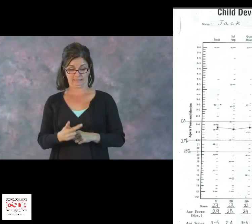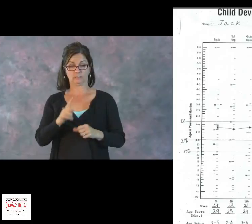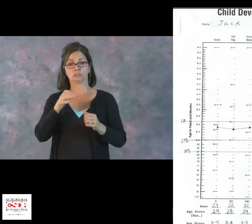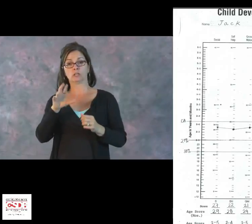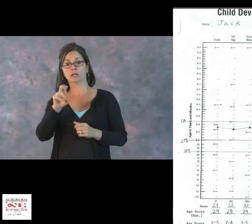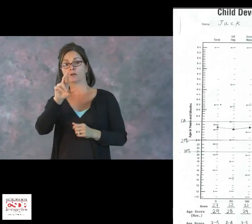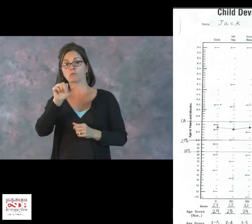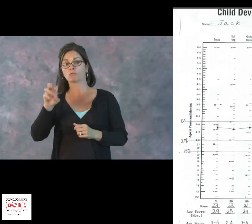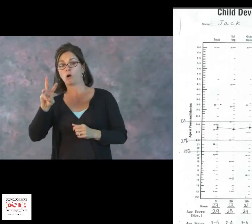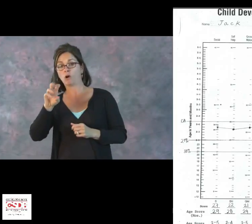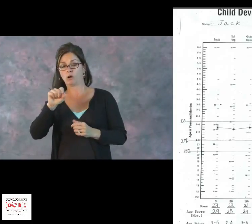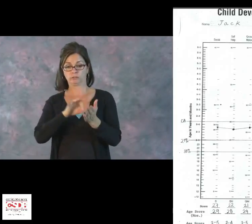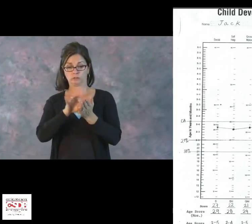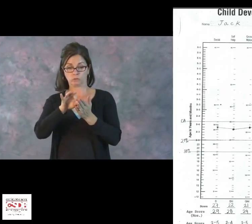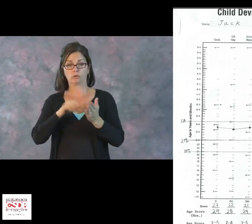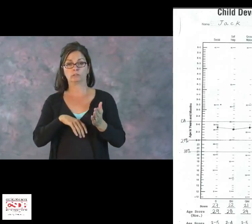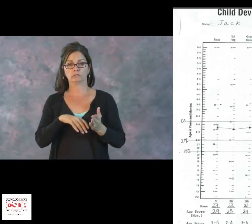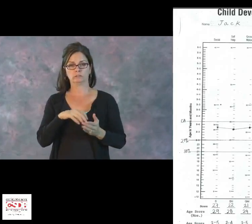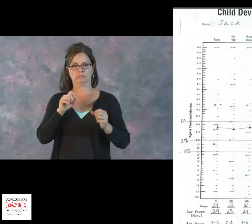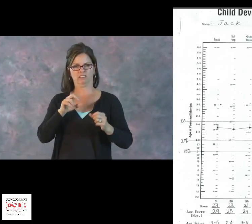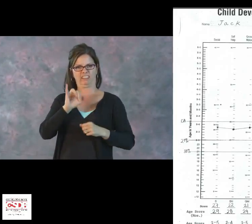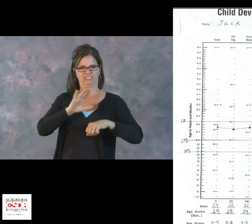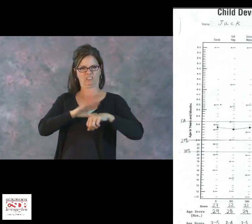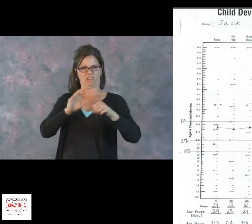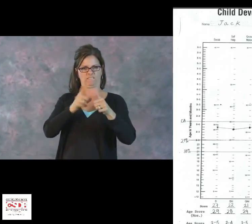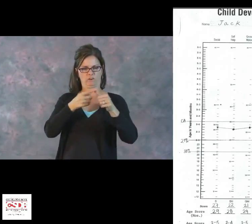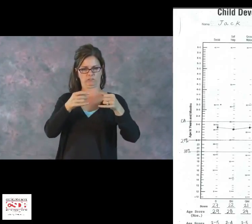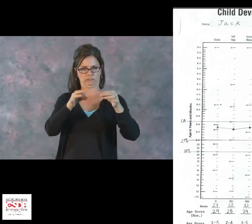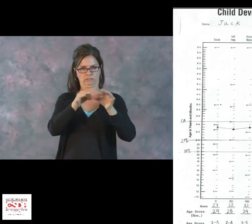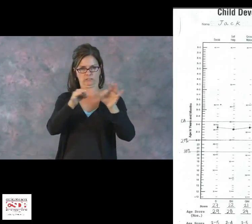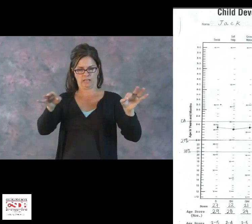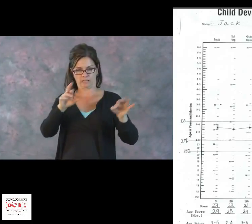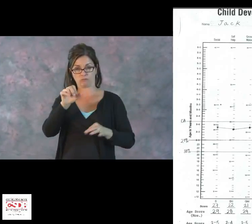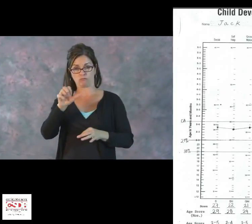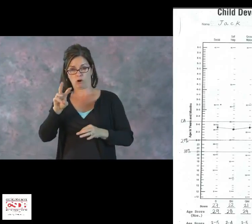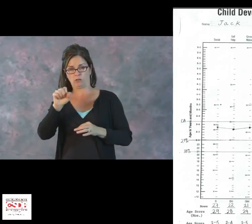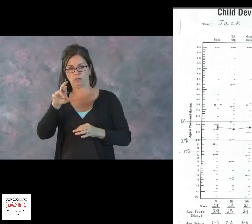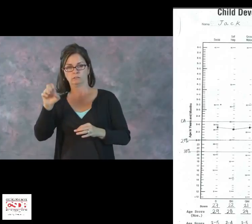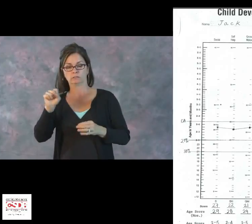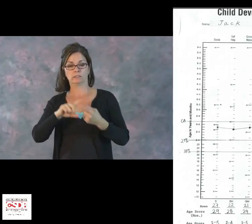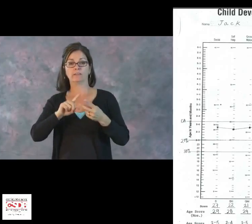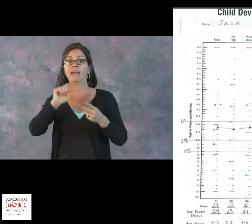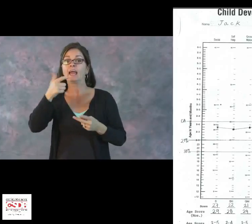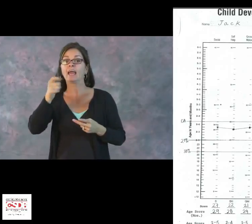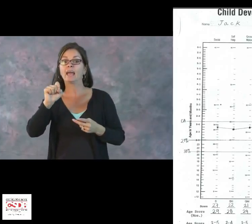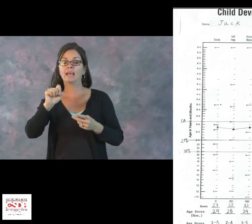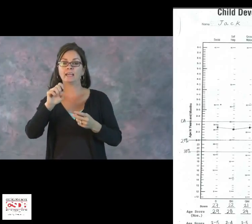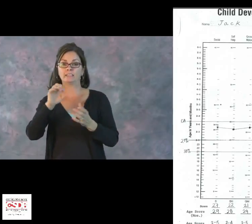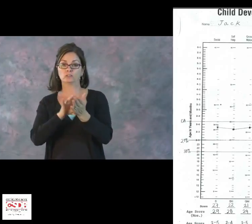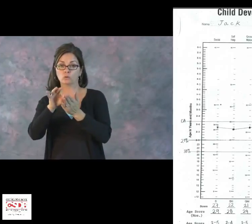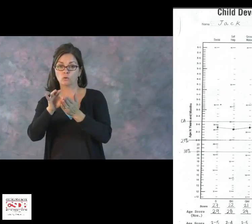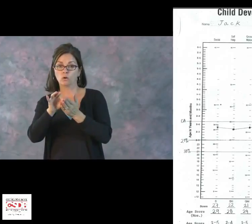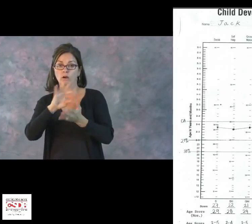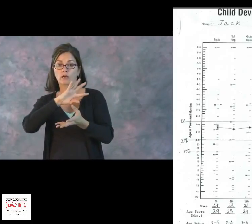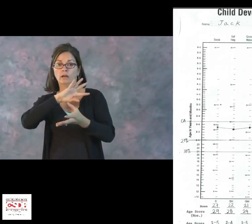on each of the sub-tests along the first line, and then their age score in months along the second line,